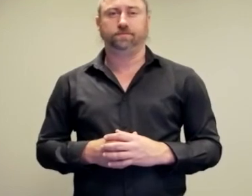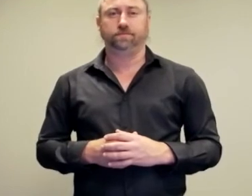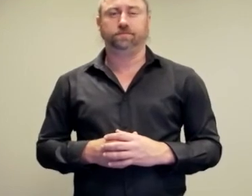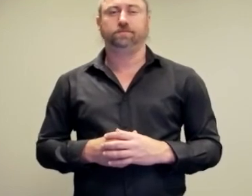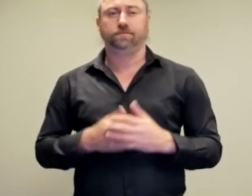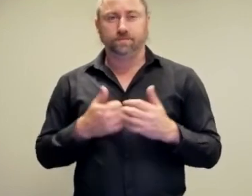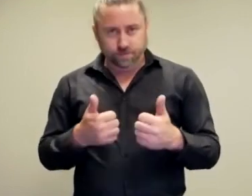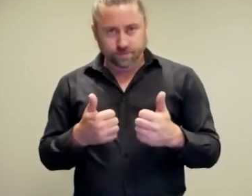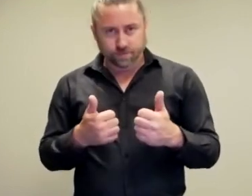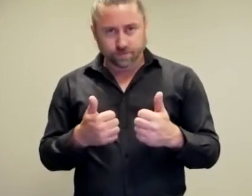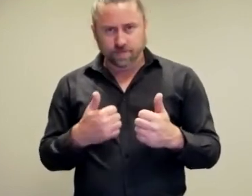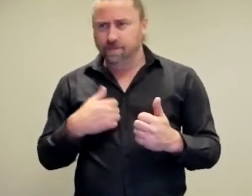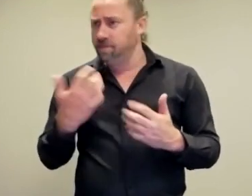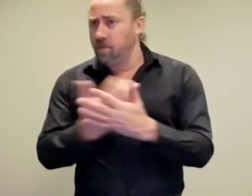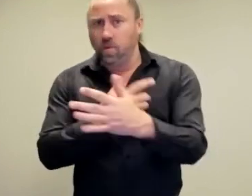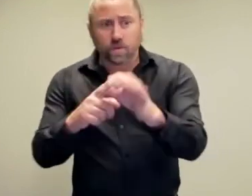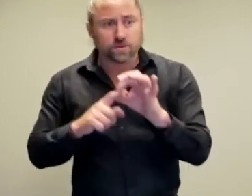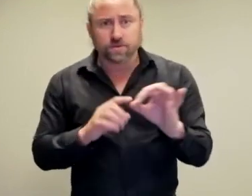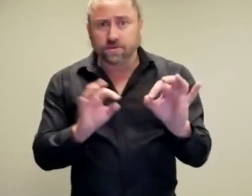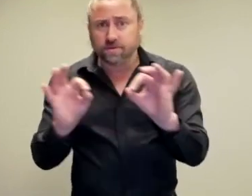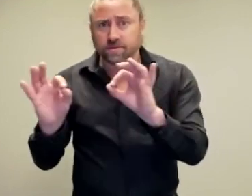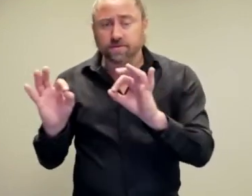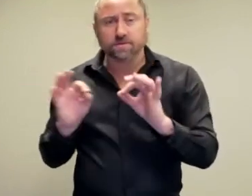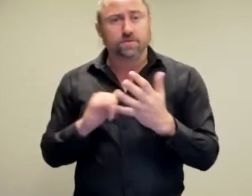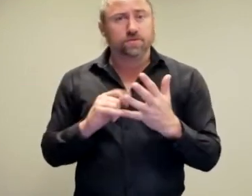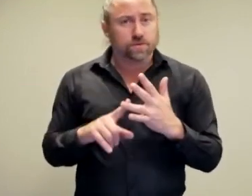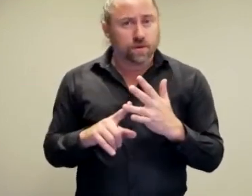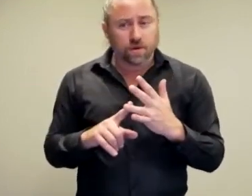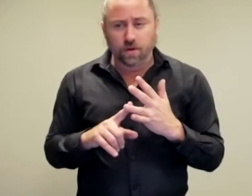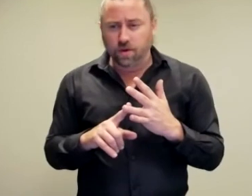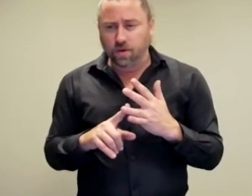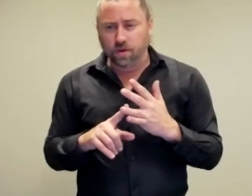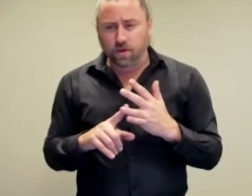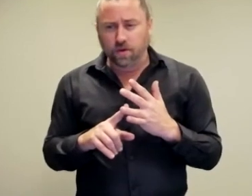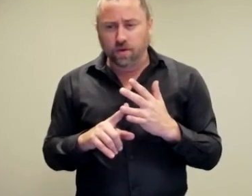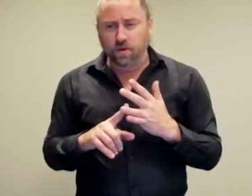Okay I can't see any more questions, so let's see,